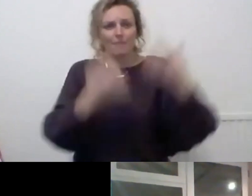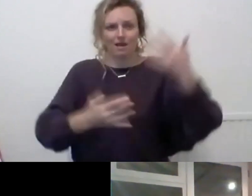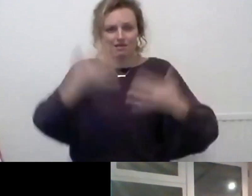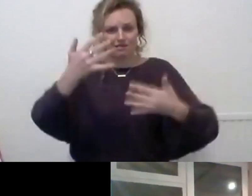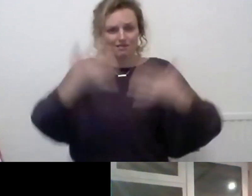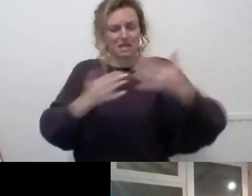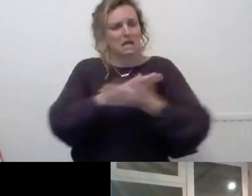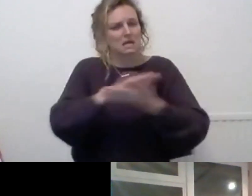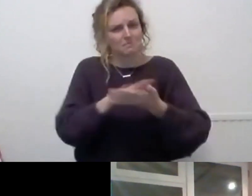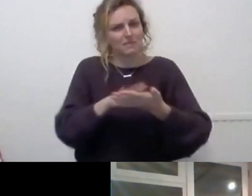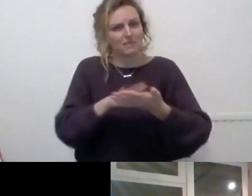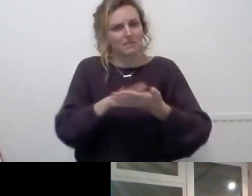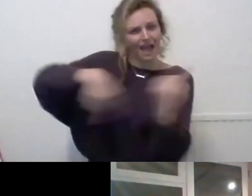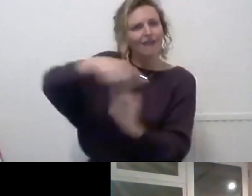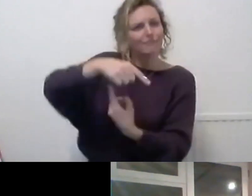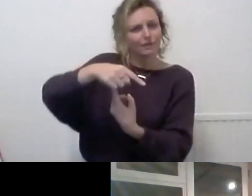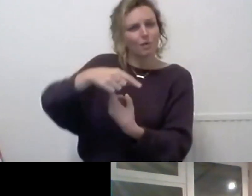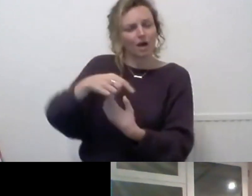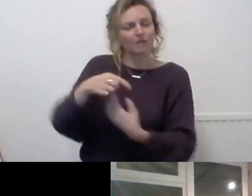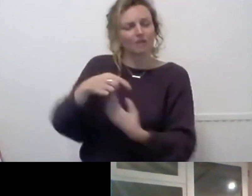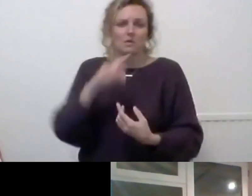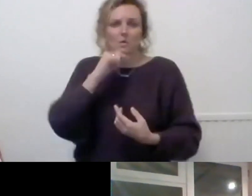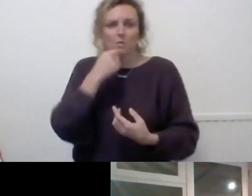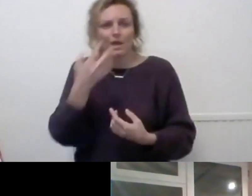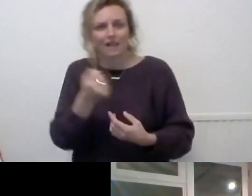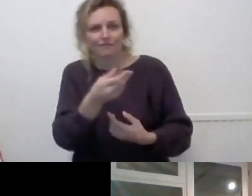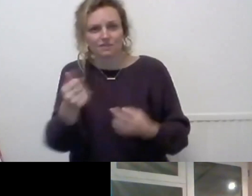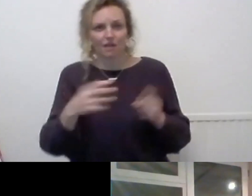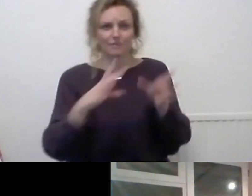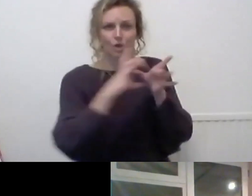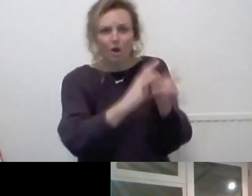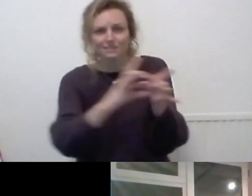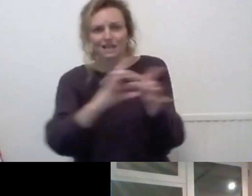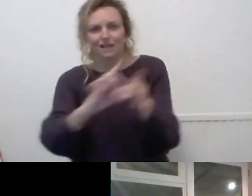or severe illness from family members, friends. And so I think the key thing is,